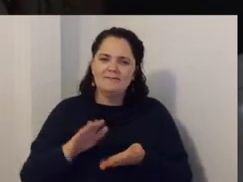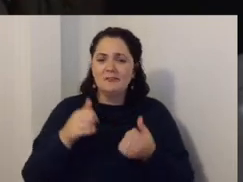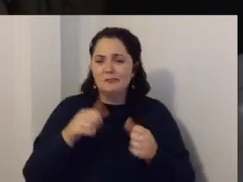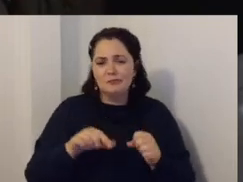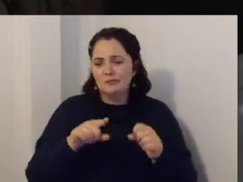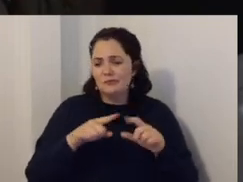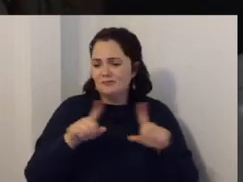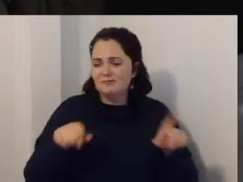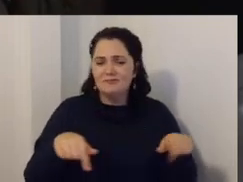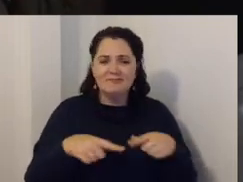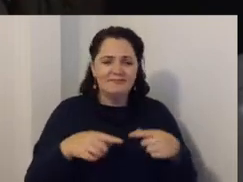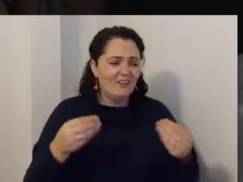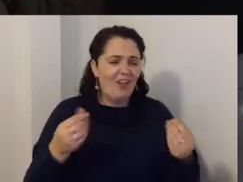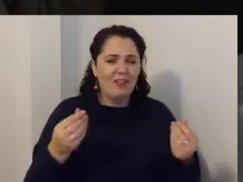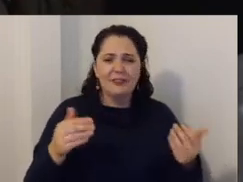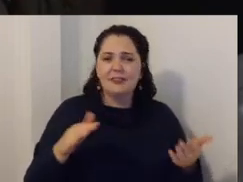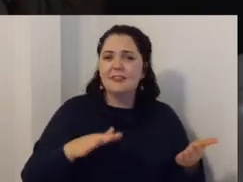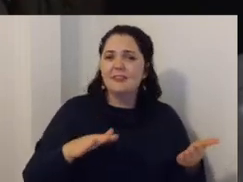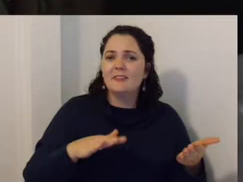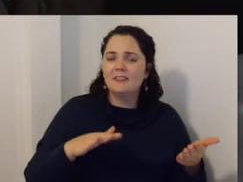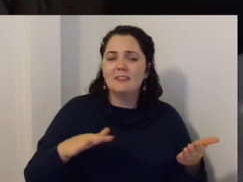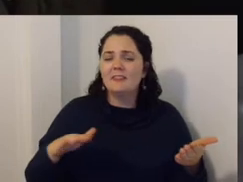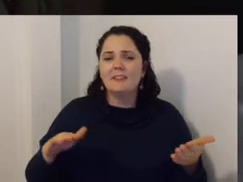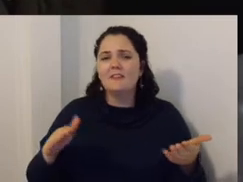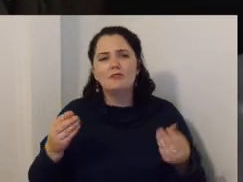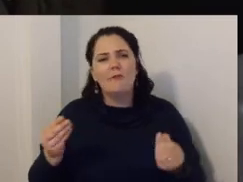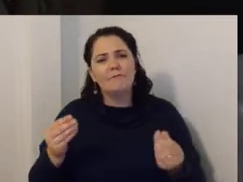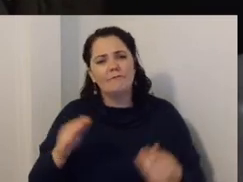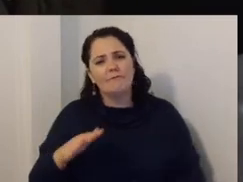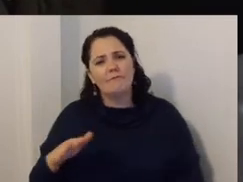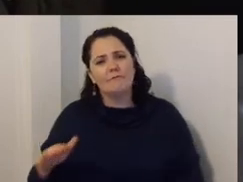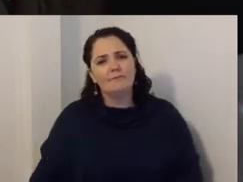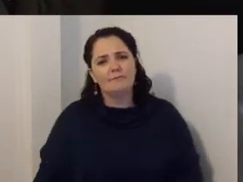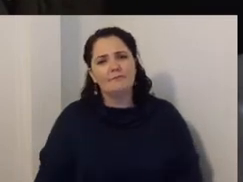a nice way of blending and much softer than those uh than those paper stumps, those tortillons